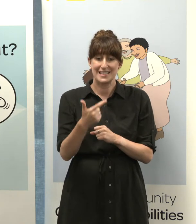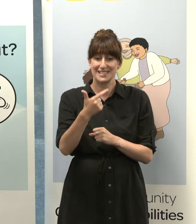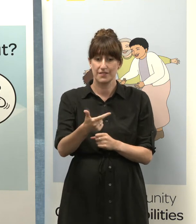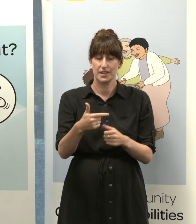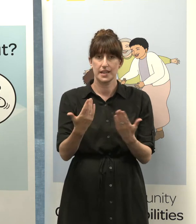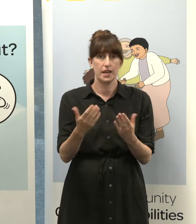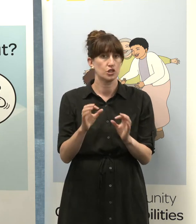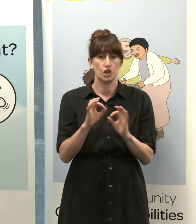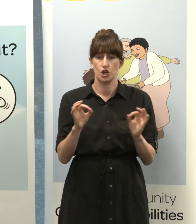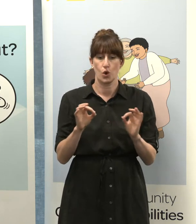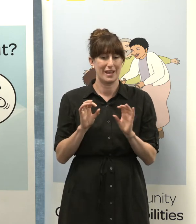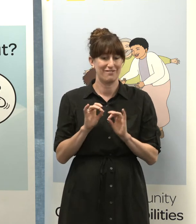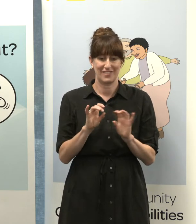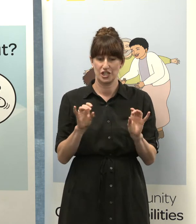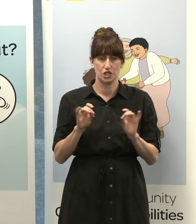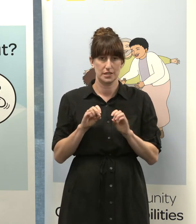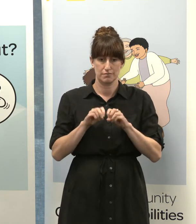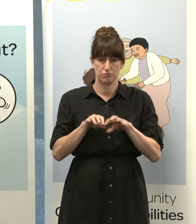cases, the majority of them